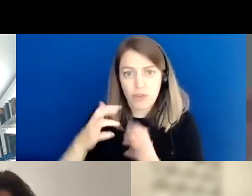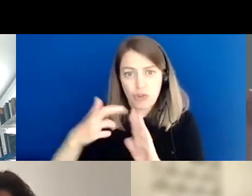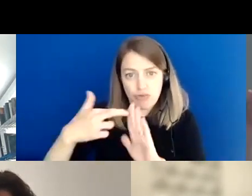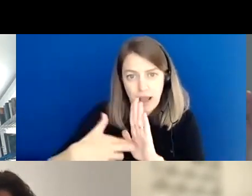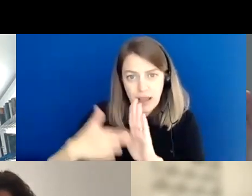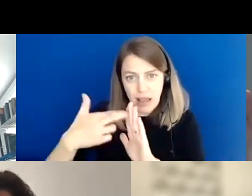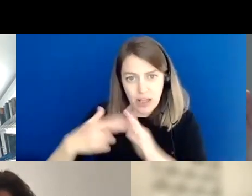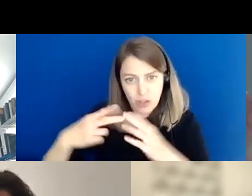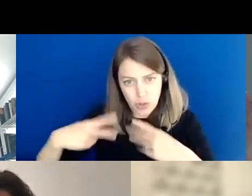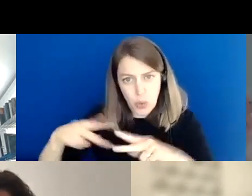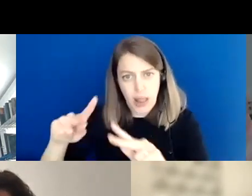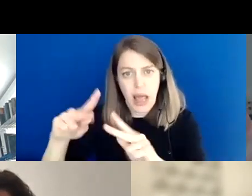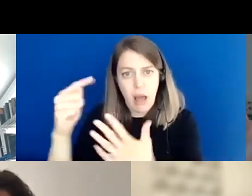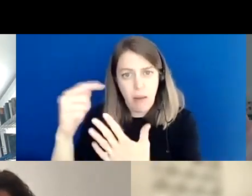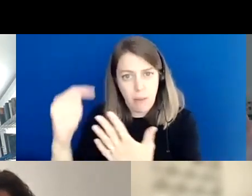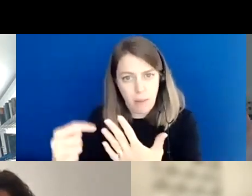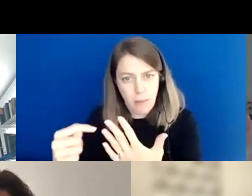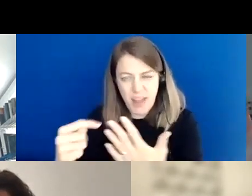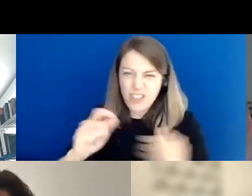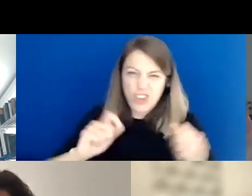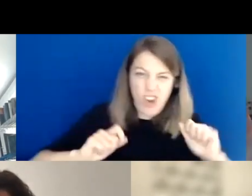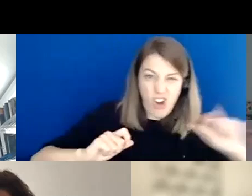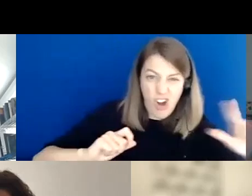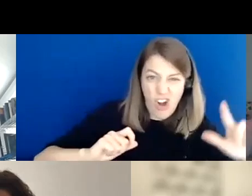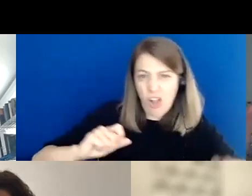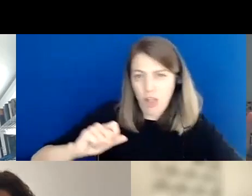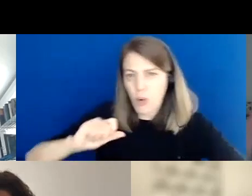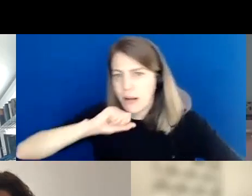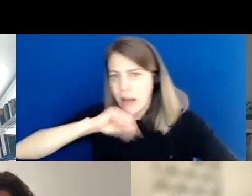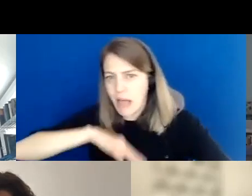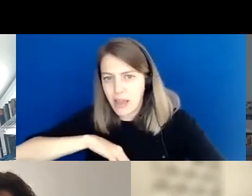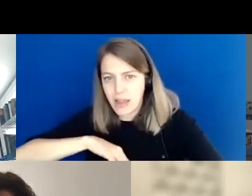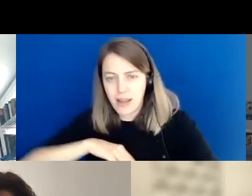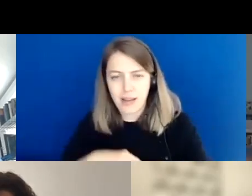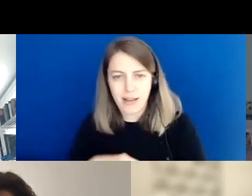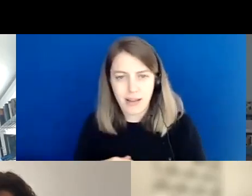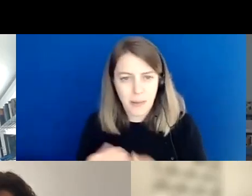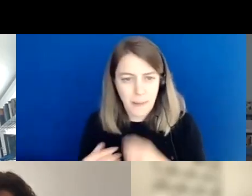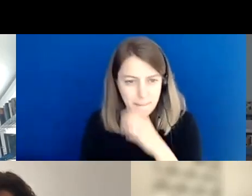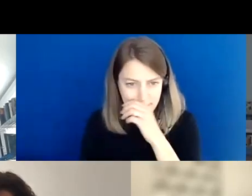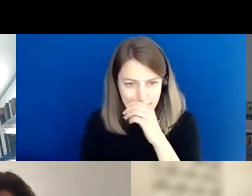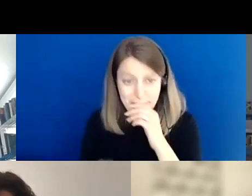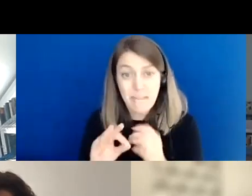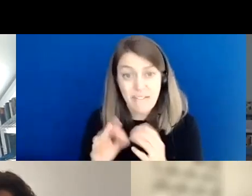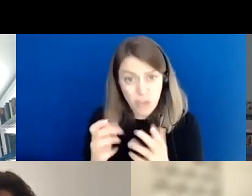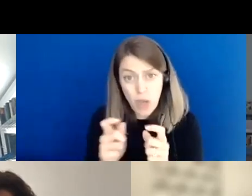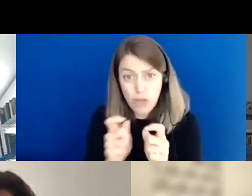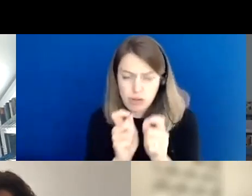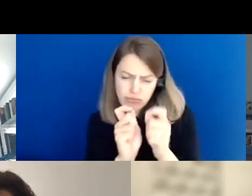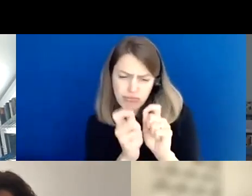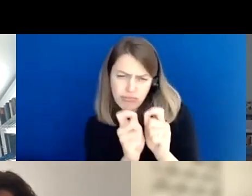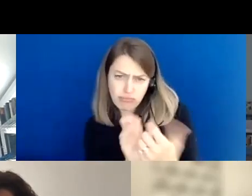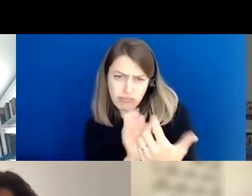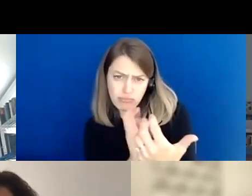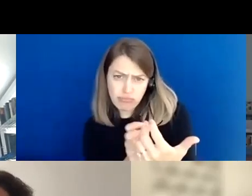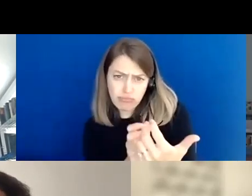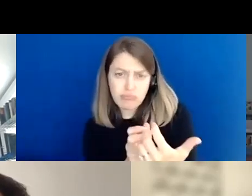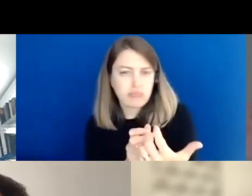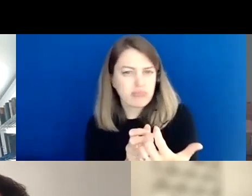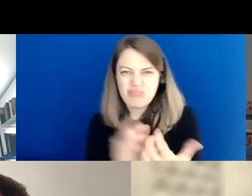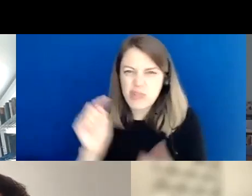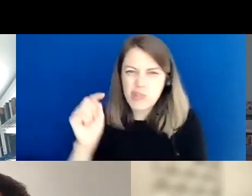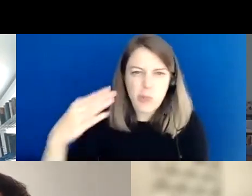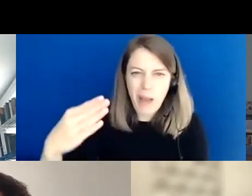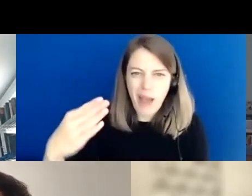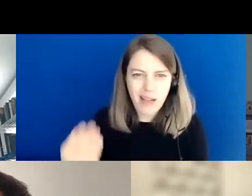It's all or nothing and too bad if you want to tailor it because there are things, there were